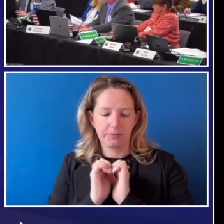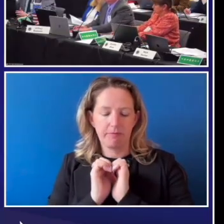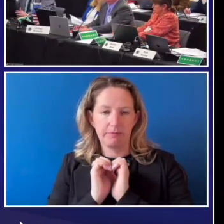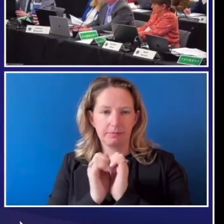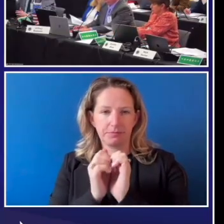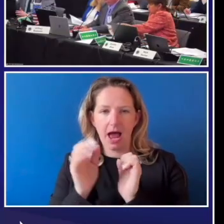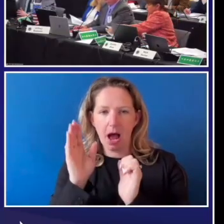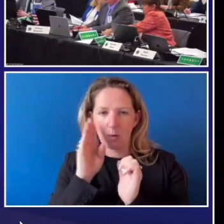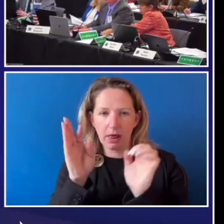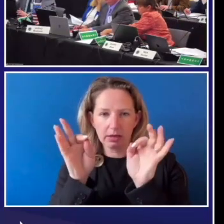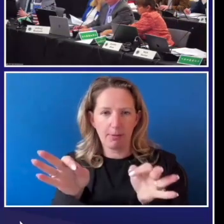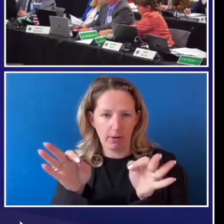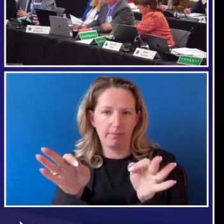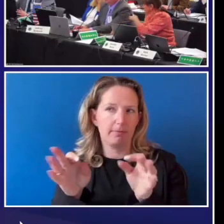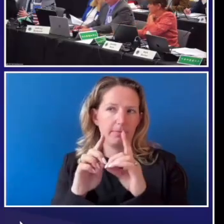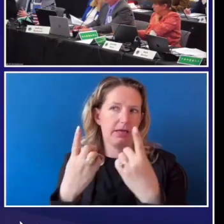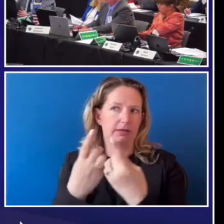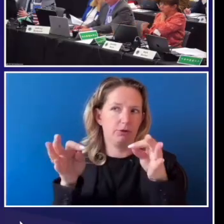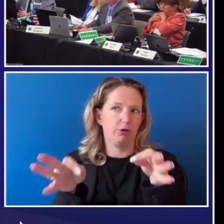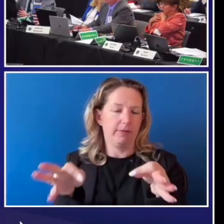that an institution isn't trying to switch for one of the reasons that you've outlined,